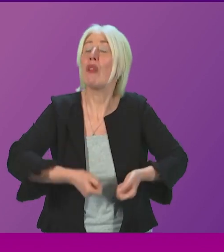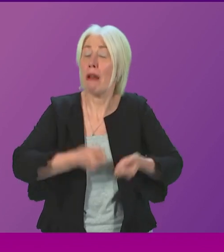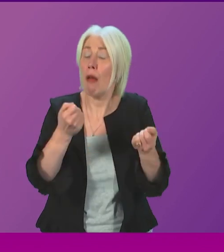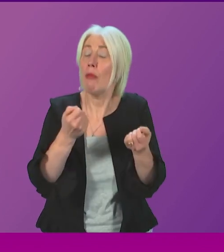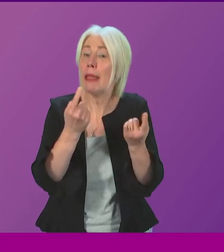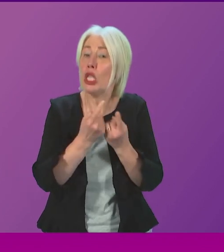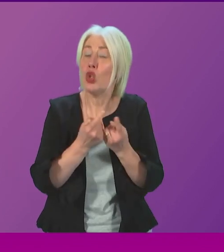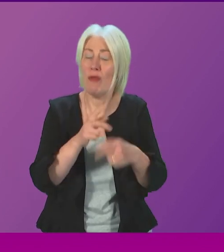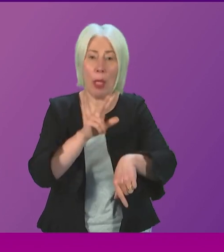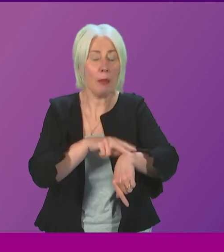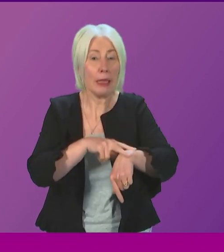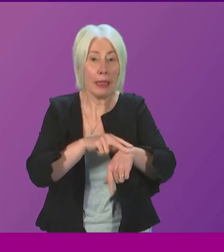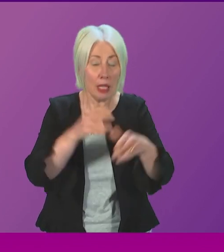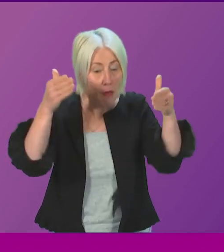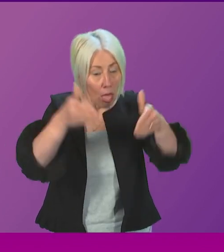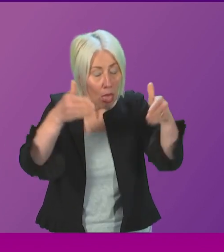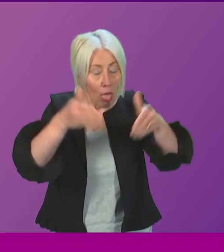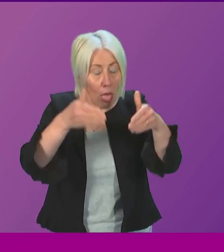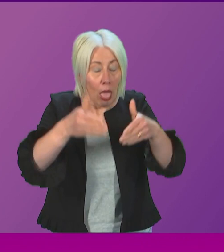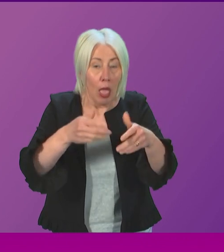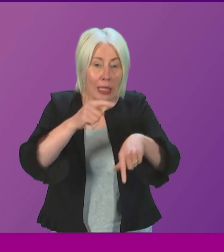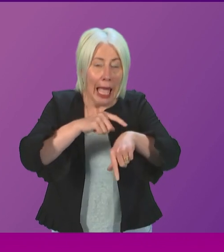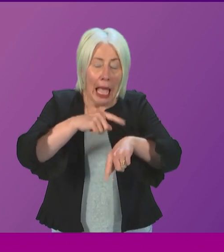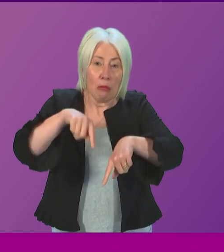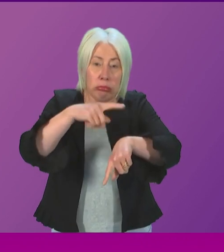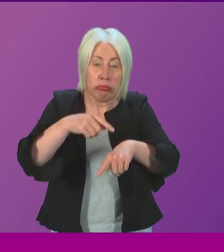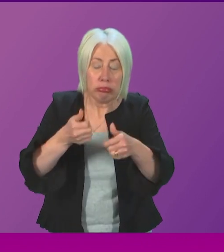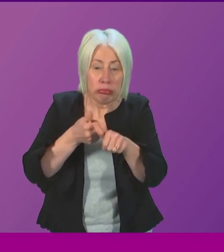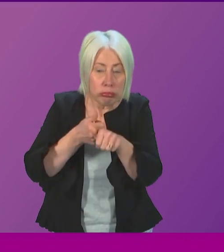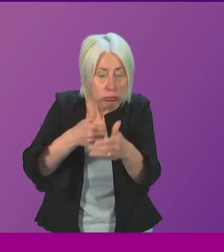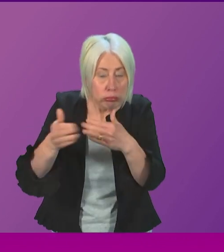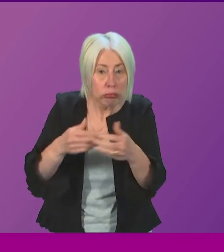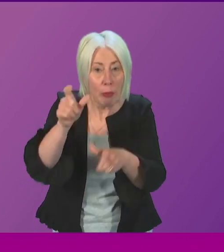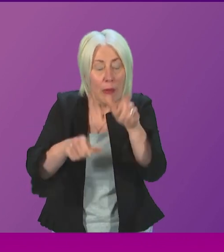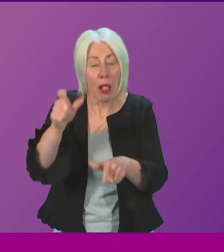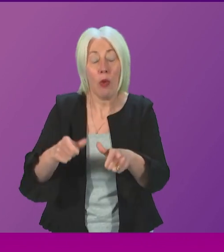time that is taken in helping people who have mental health challenges and vulnerabilities.